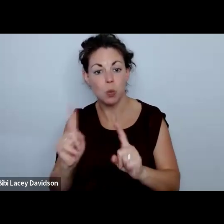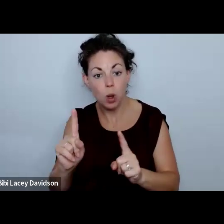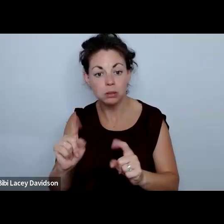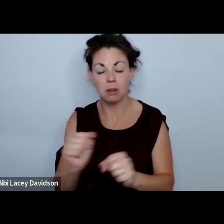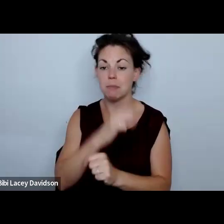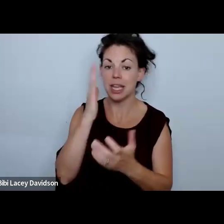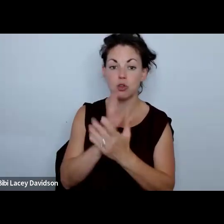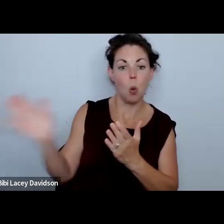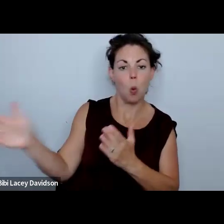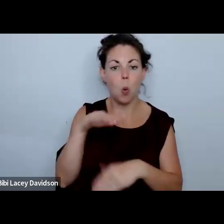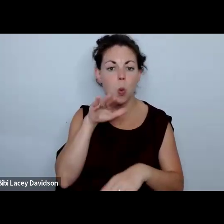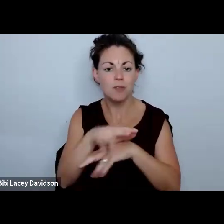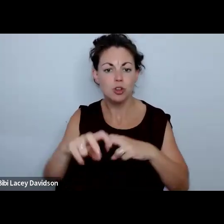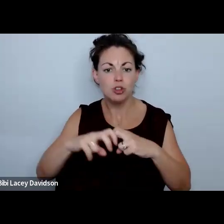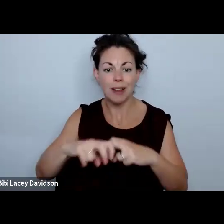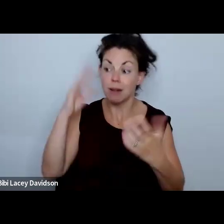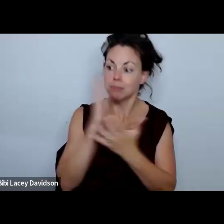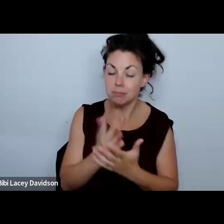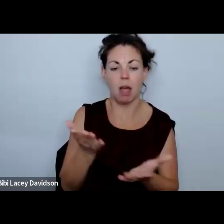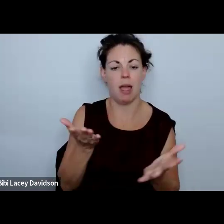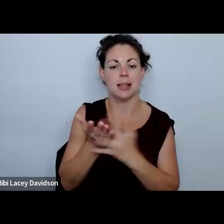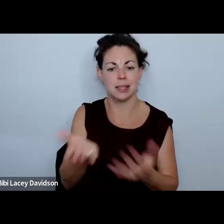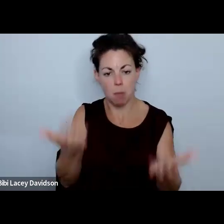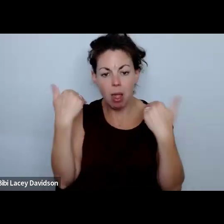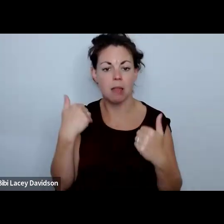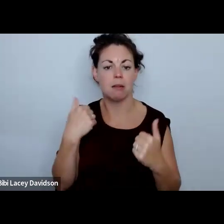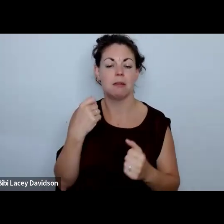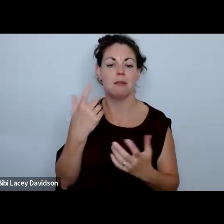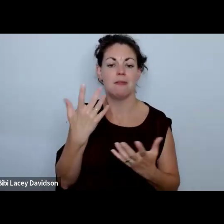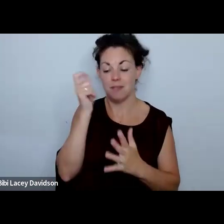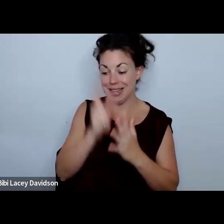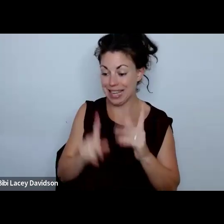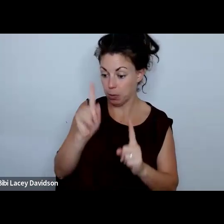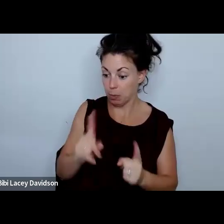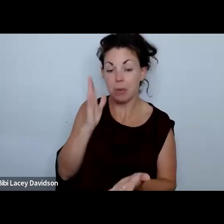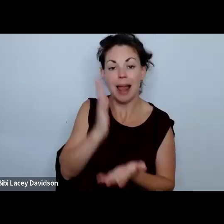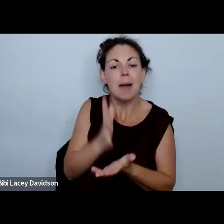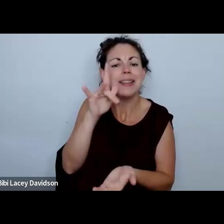collaboration with our community of accessible transport. This is a growing community